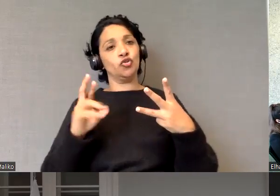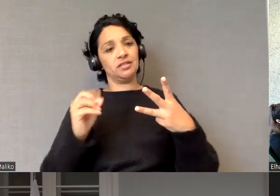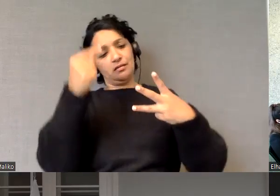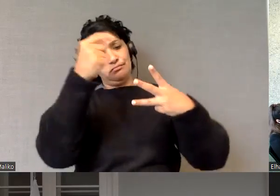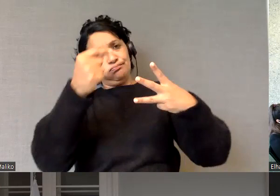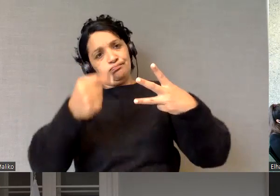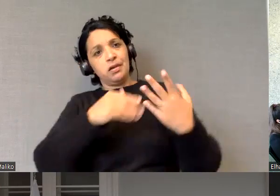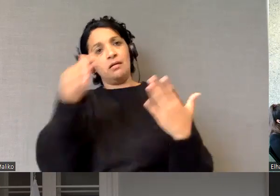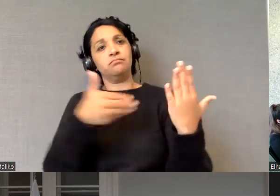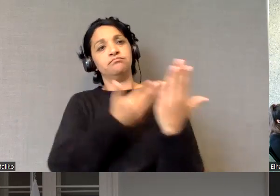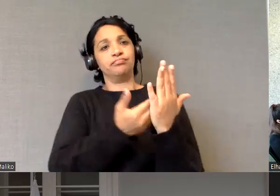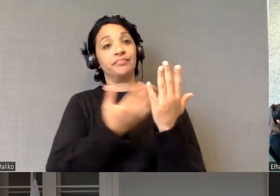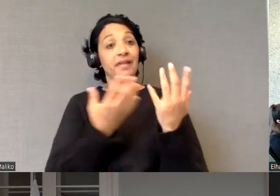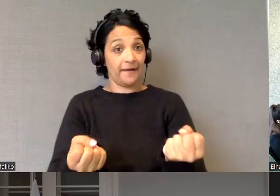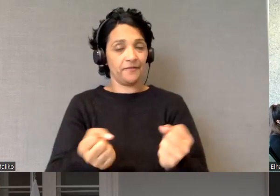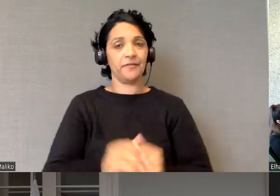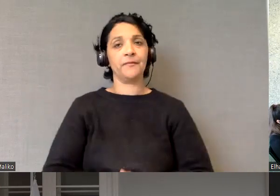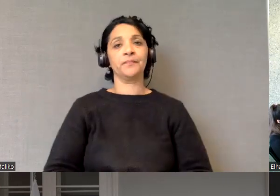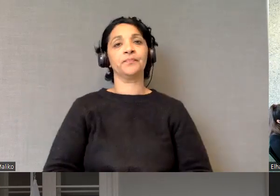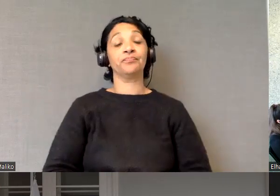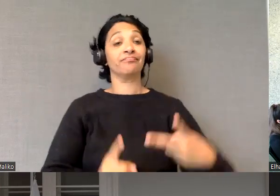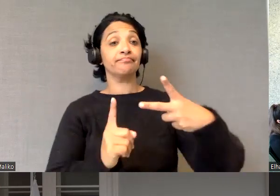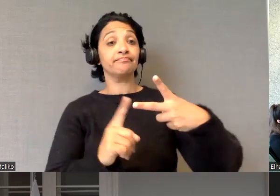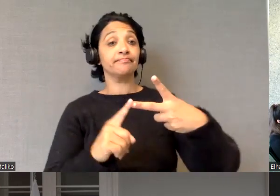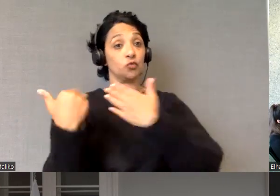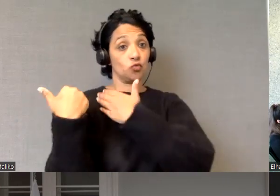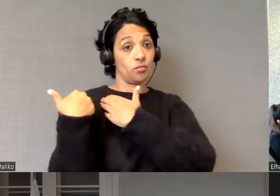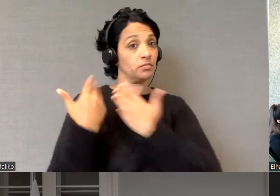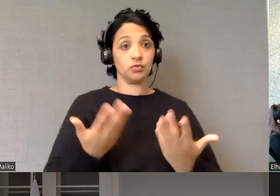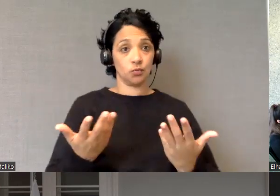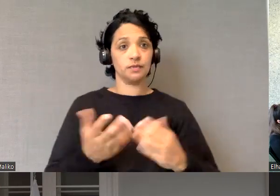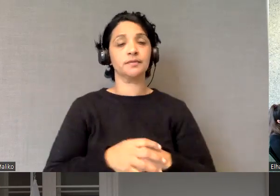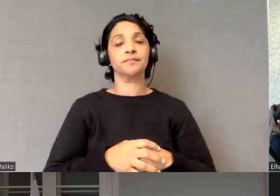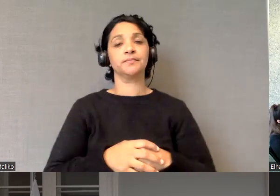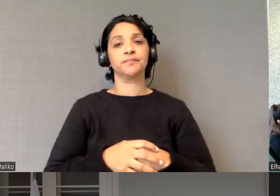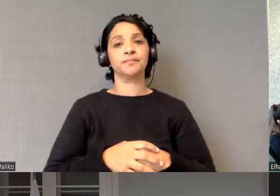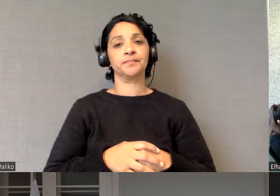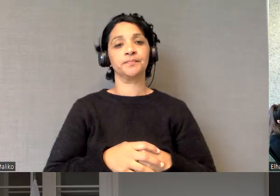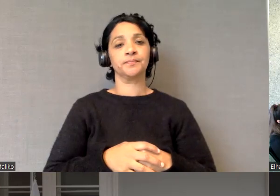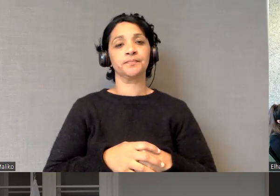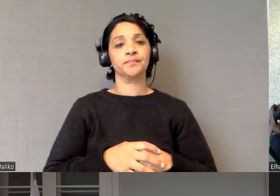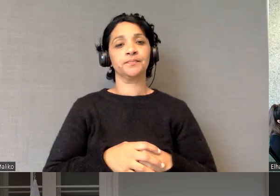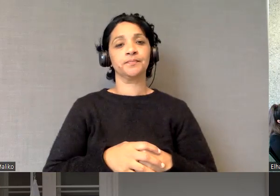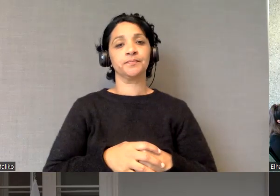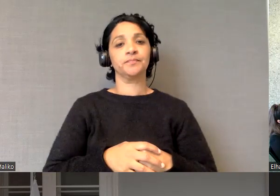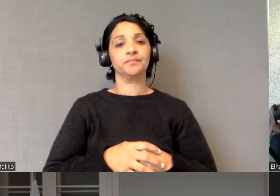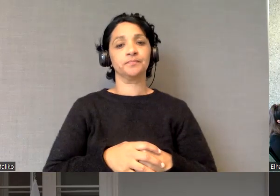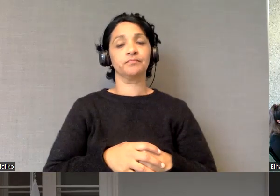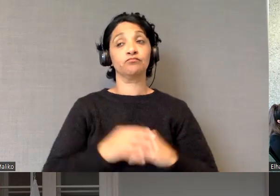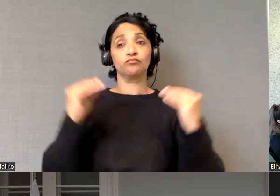The second obligation, there must be an explicitly providing for trainings and education of weapons